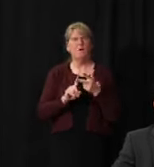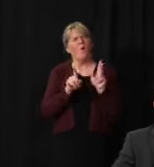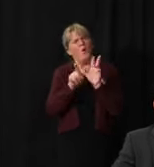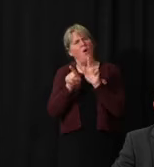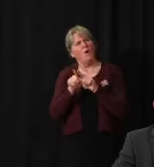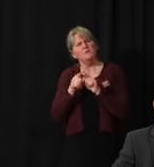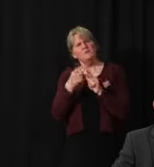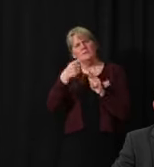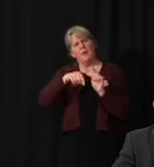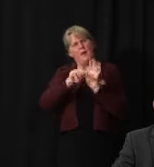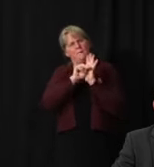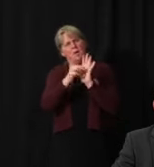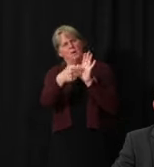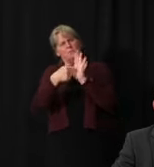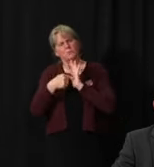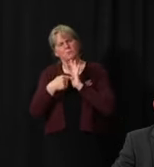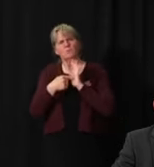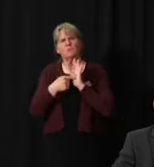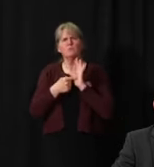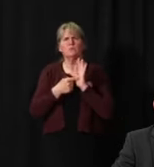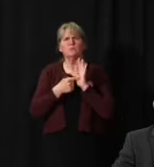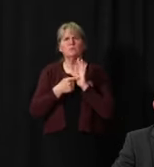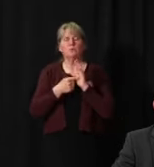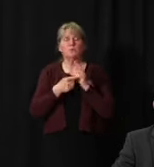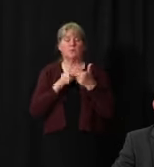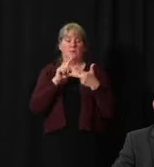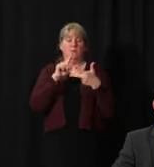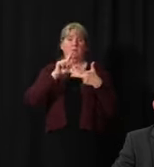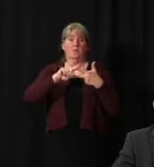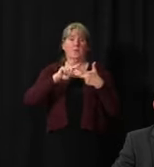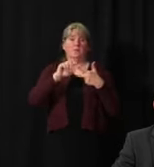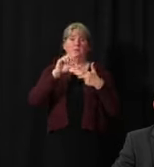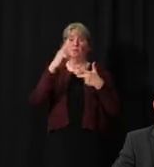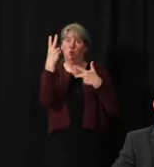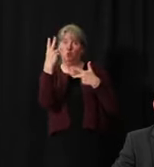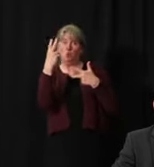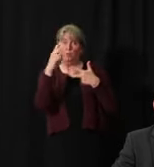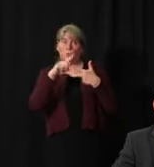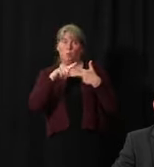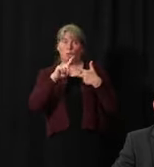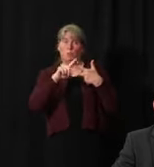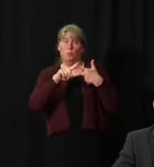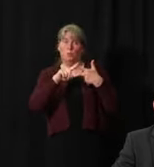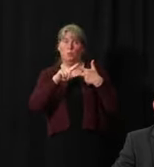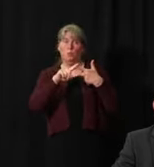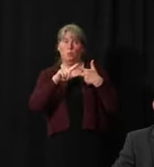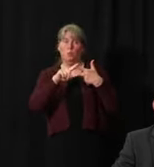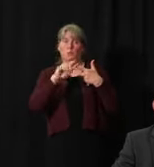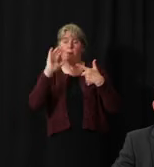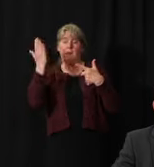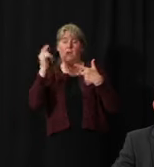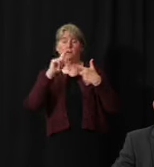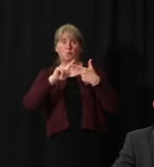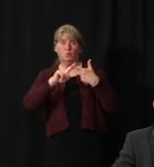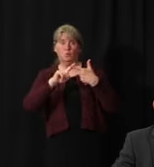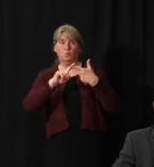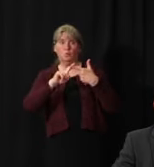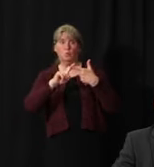It also shows that between scenario two, again back to